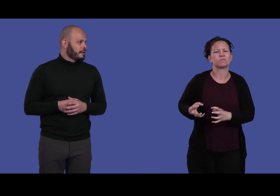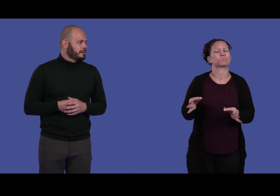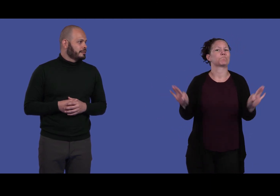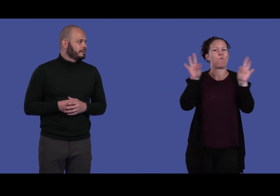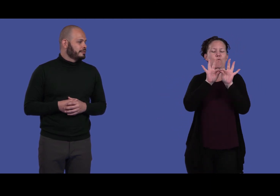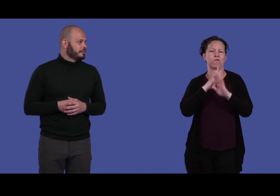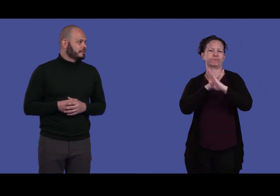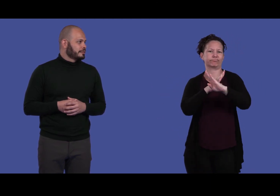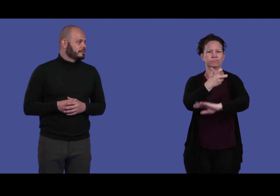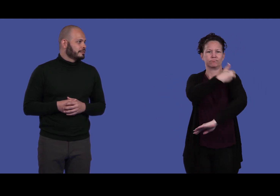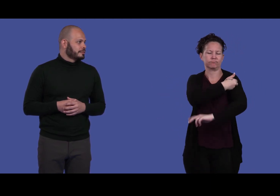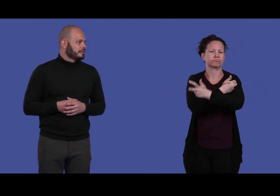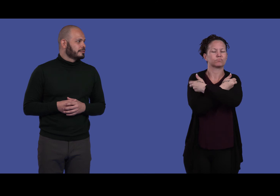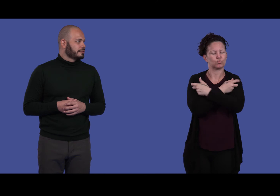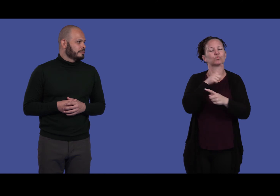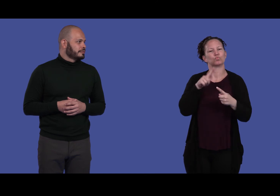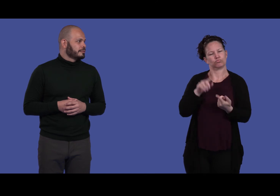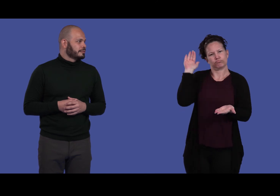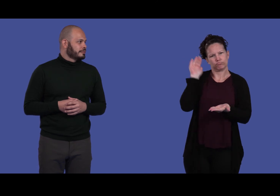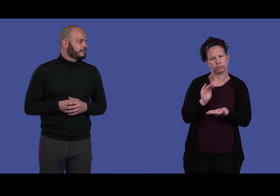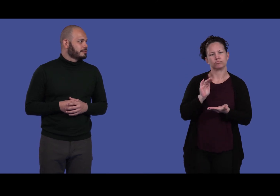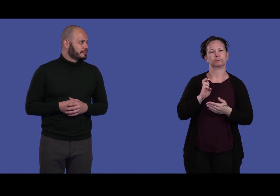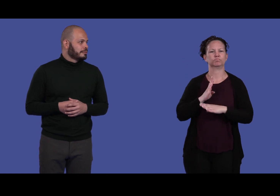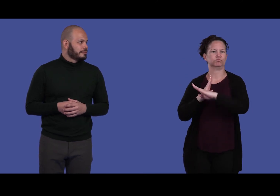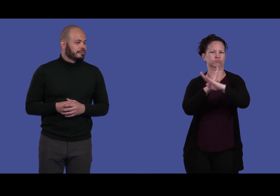Getting immunized against these can help protect the long term health of your liver.